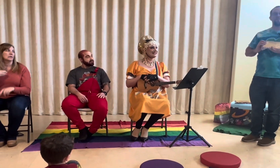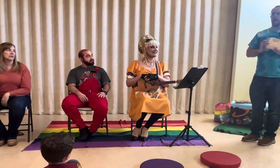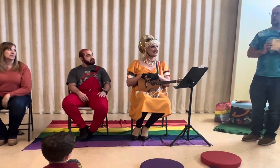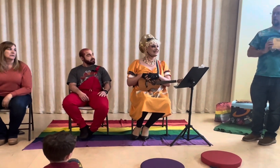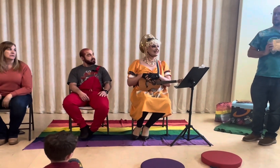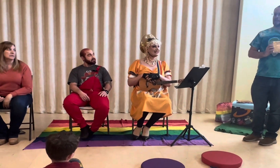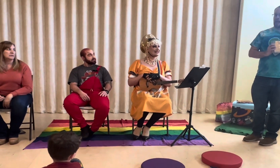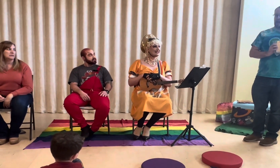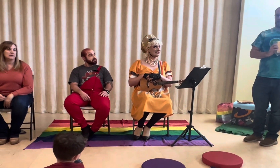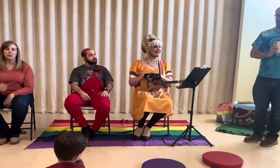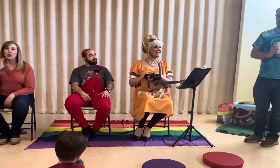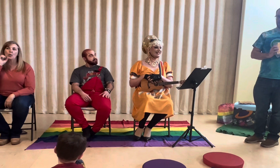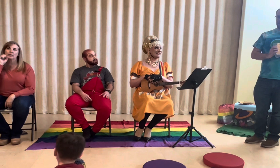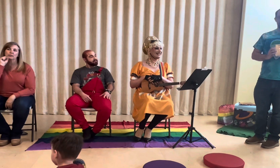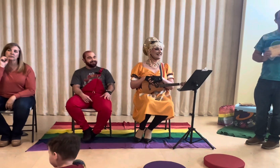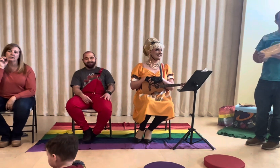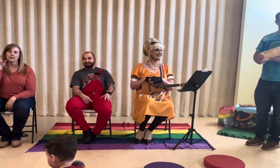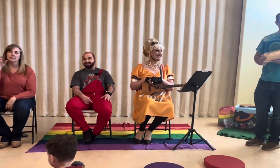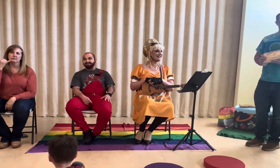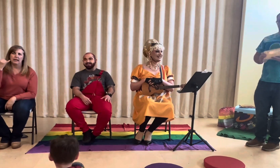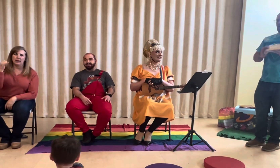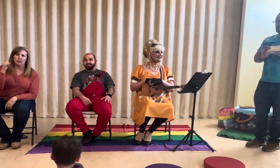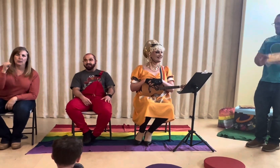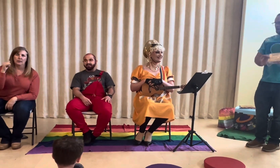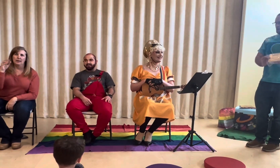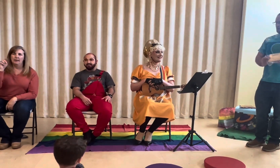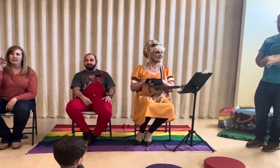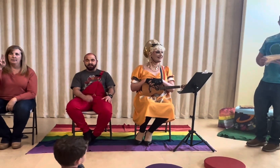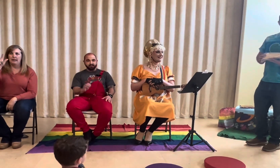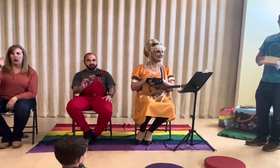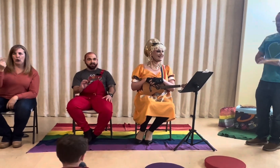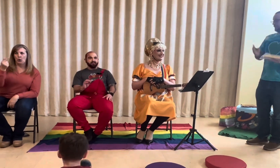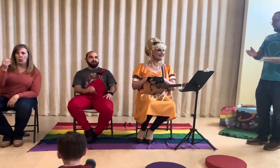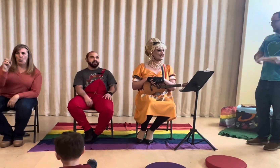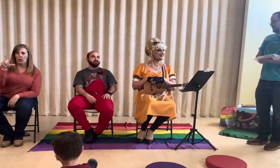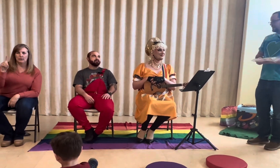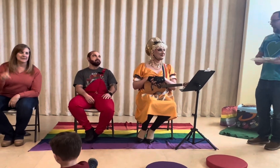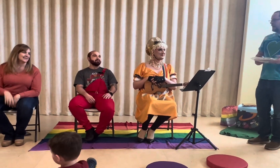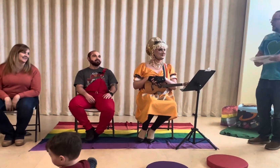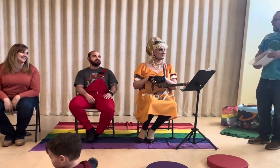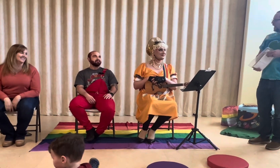marigold today! Instead of white. We're going with marigold. BUSTER: Very specific yellow. AARON: There's that.